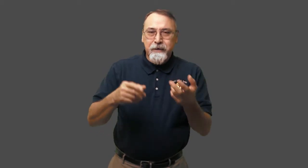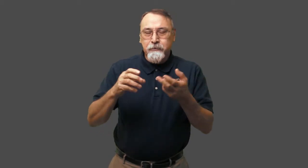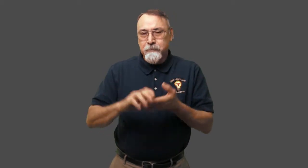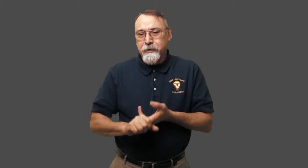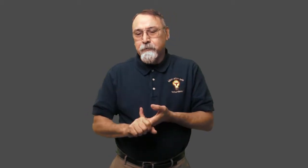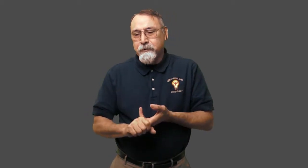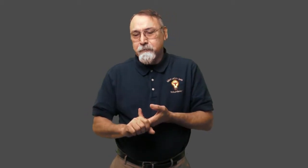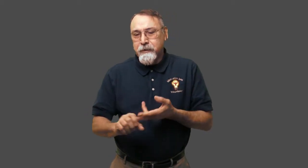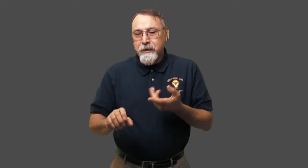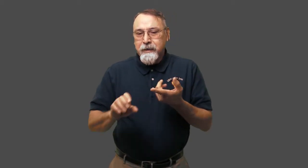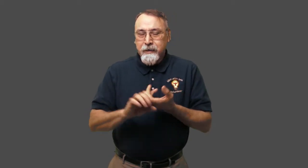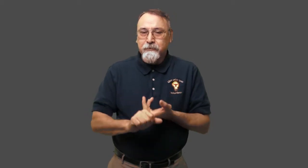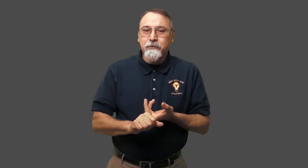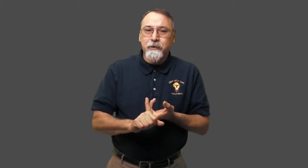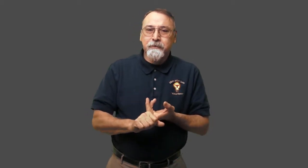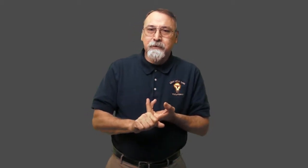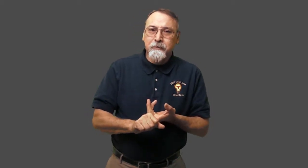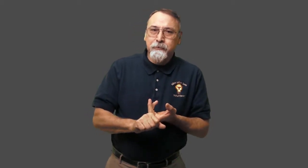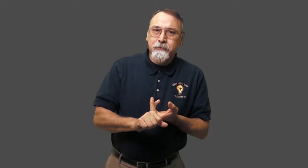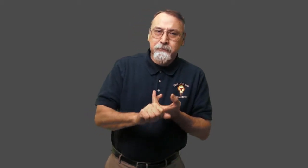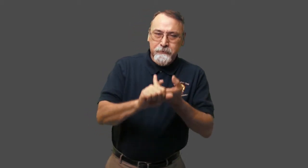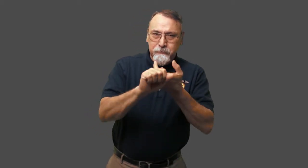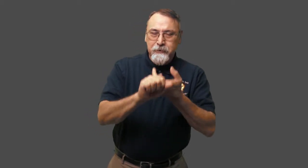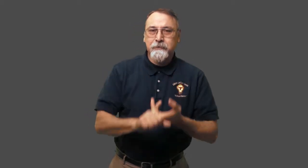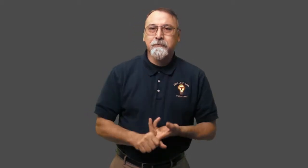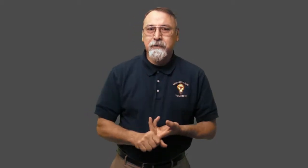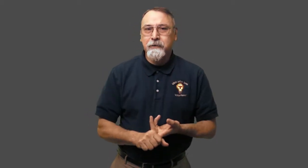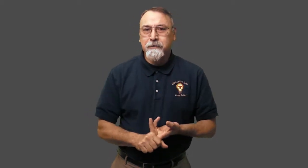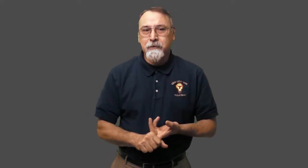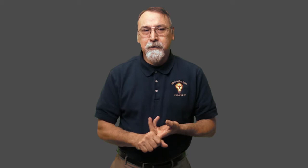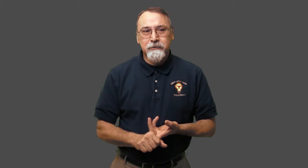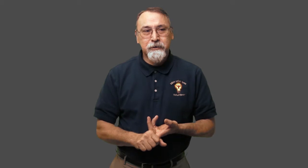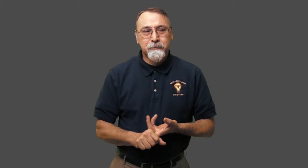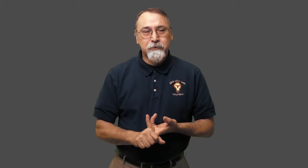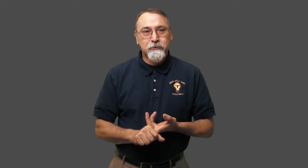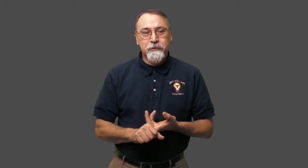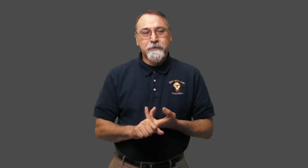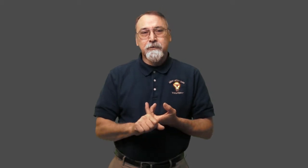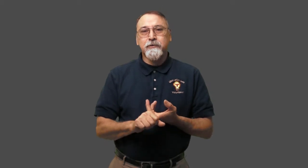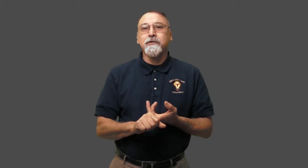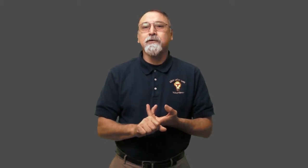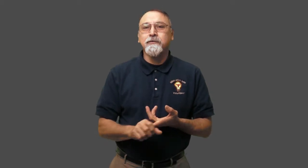can down load them you can play with them SQL Developer is relatively cheap and easy to